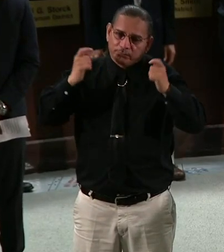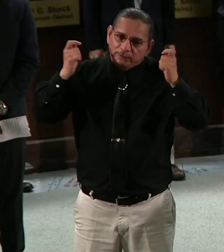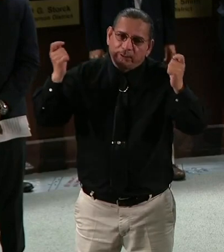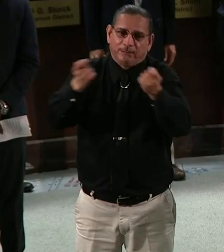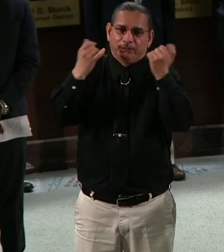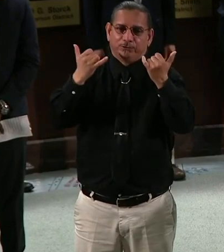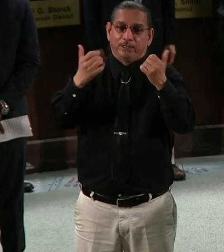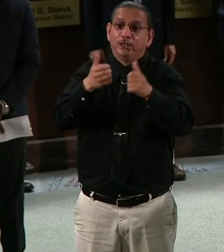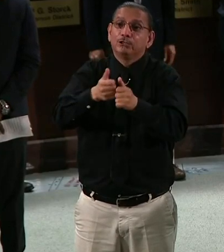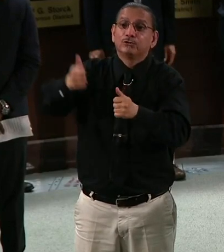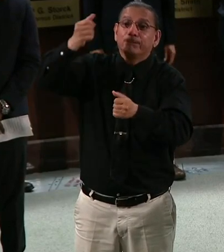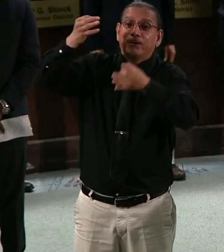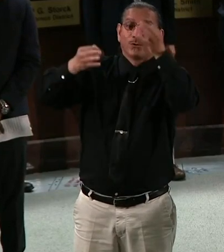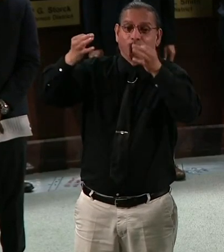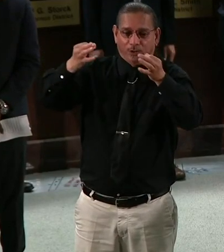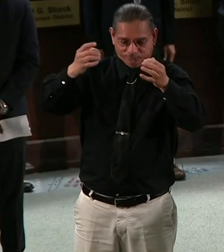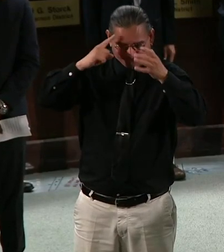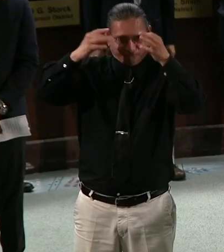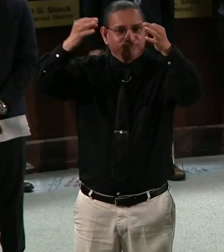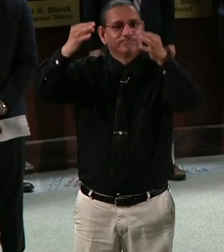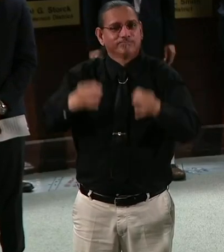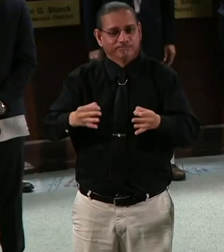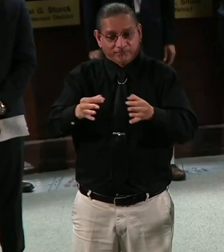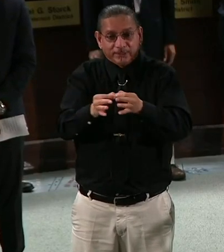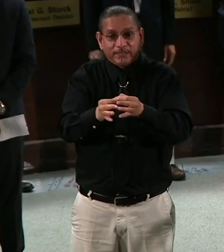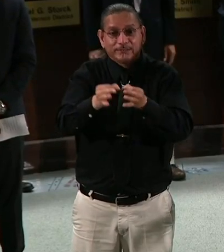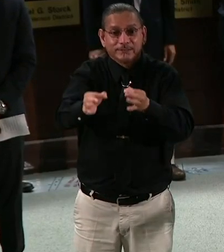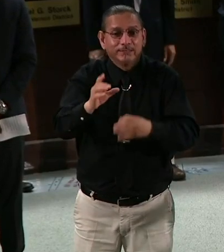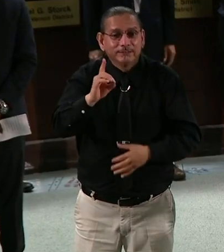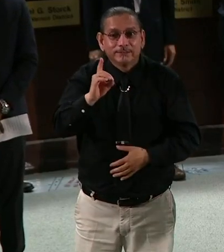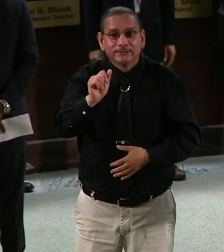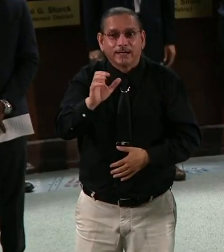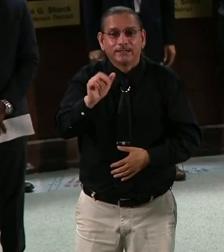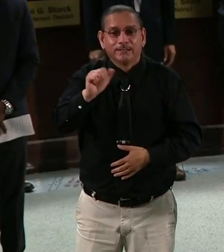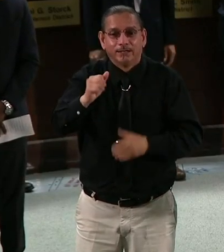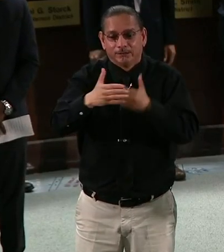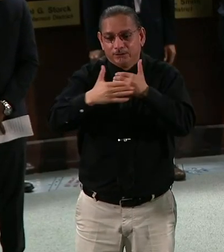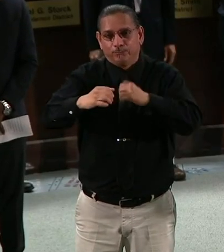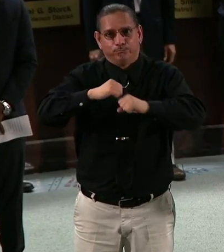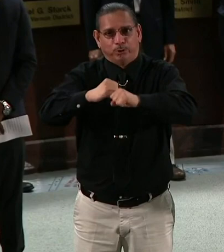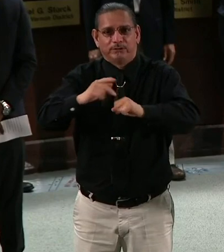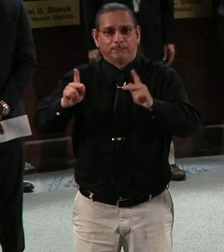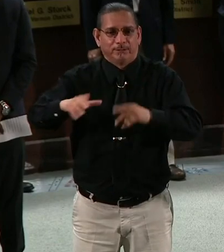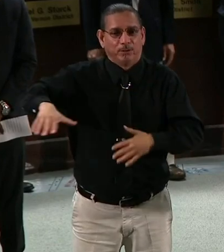FROM CAN THANK AND CELEBRATE TO BUT TODAY'S SUPREME COURT